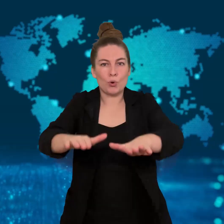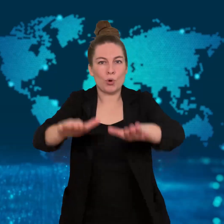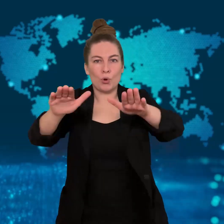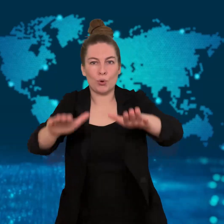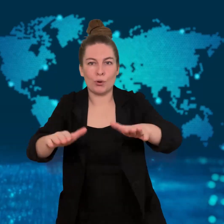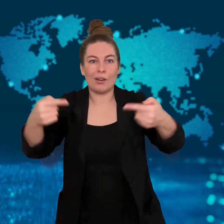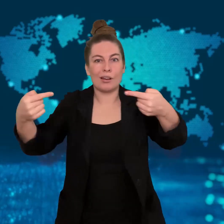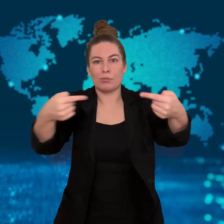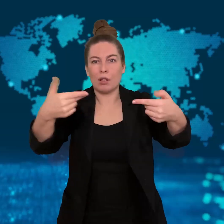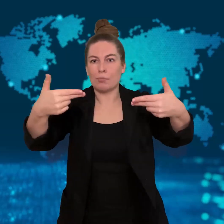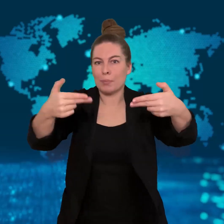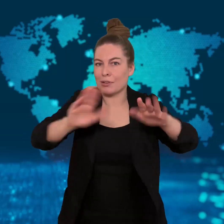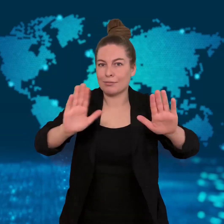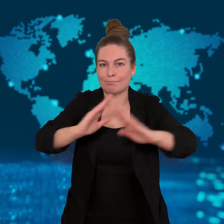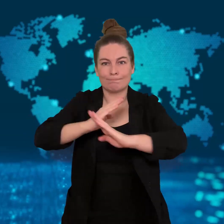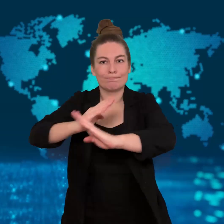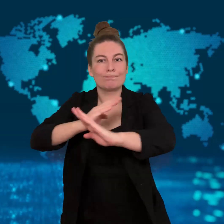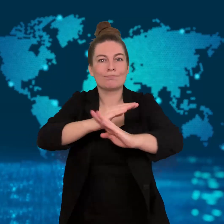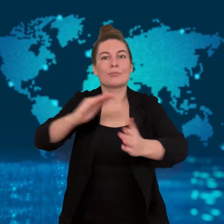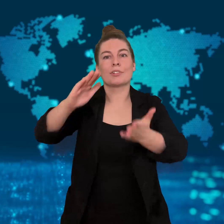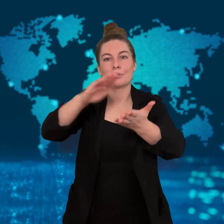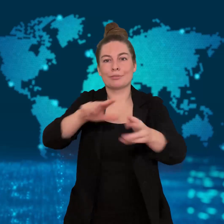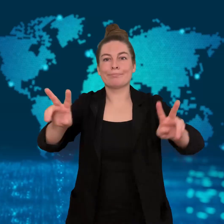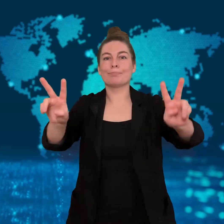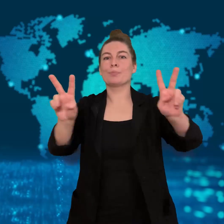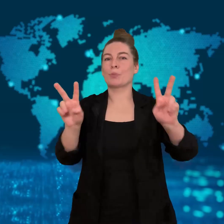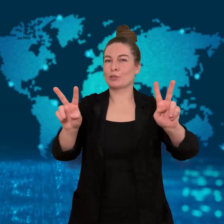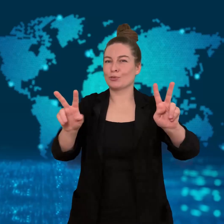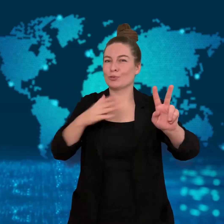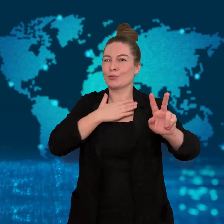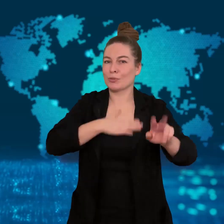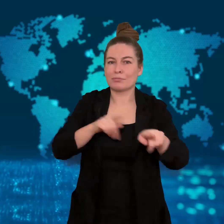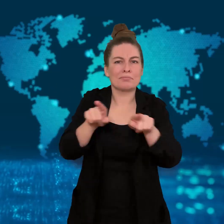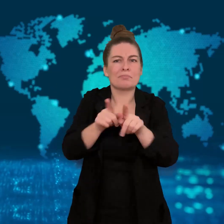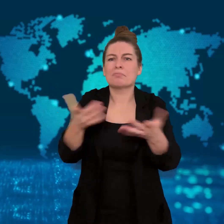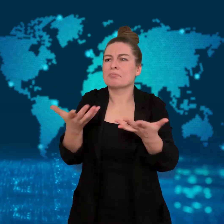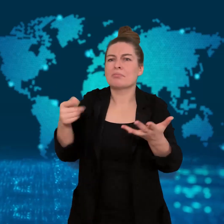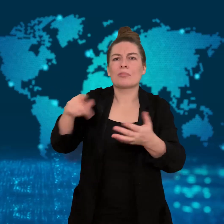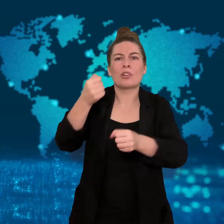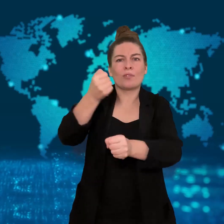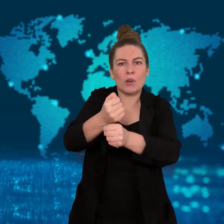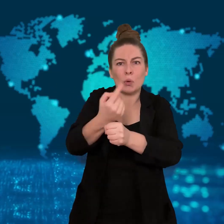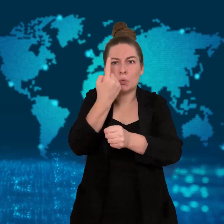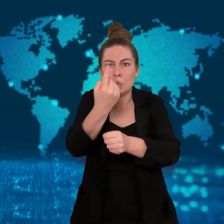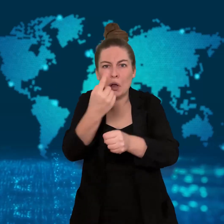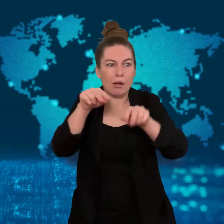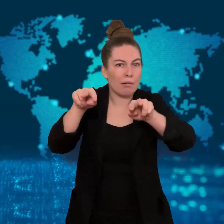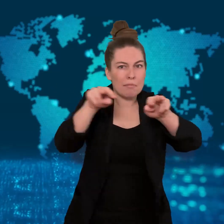doing things like monitoring borders, providing training,